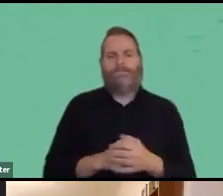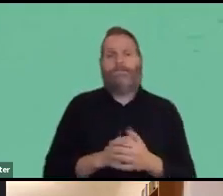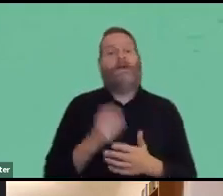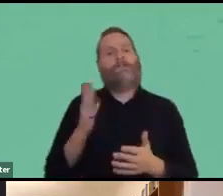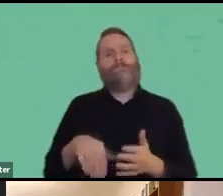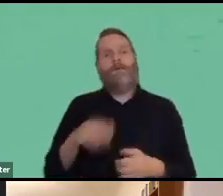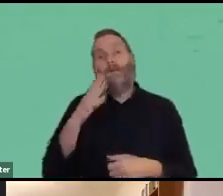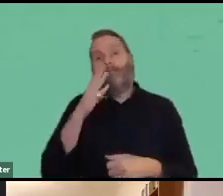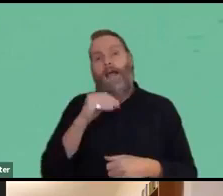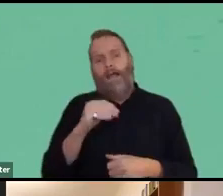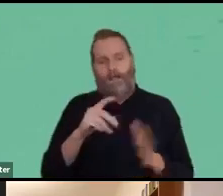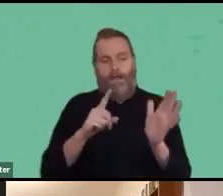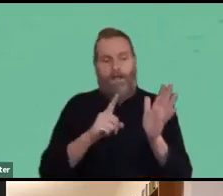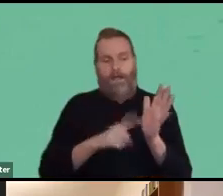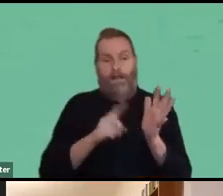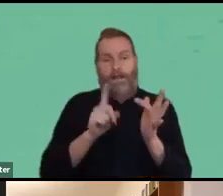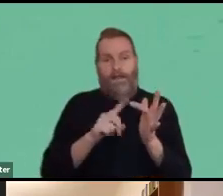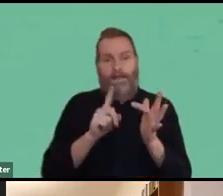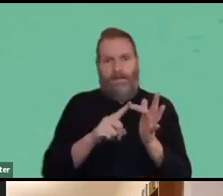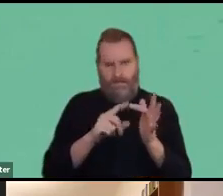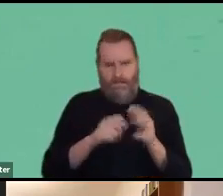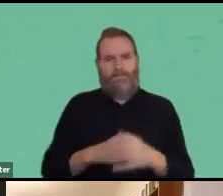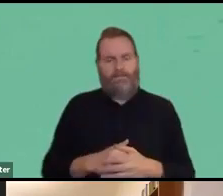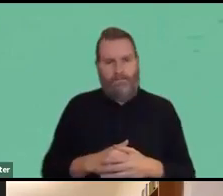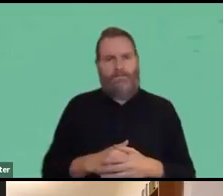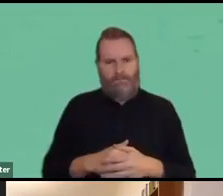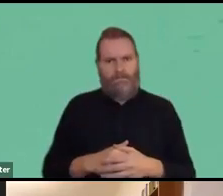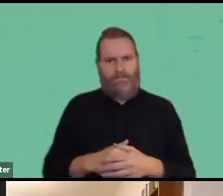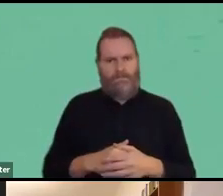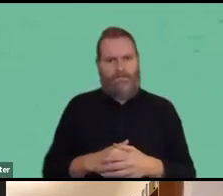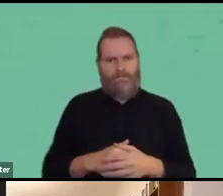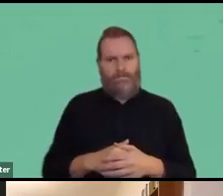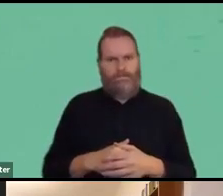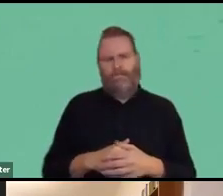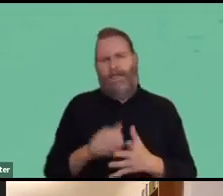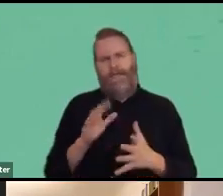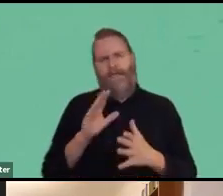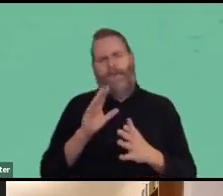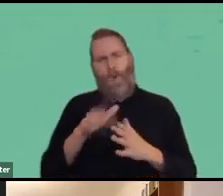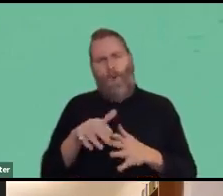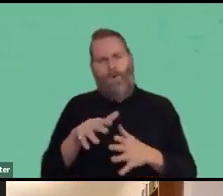I’m not sure whether he's entirely picked it up right but it might be helpful if you can clarify